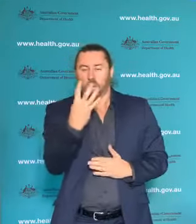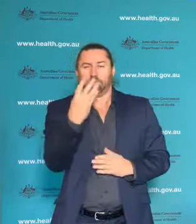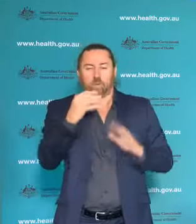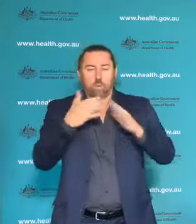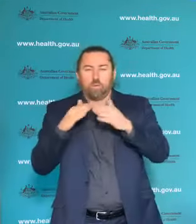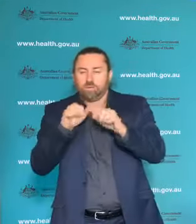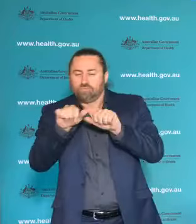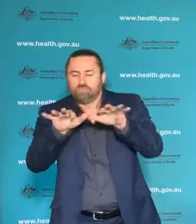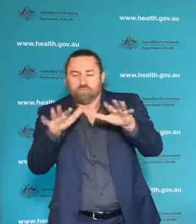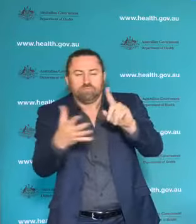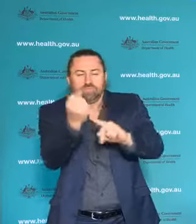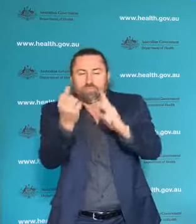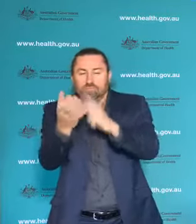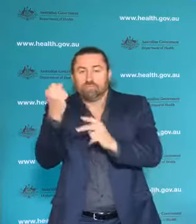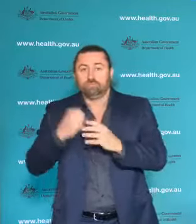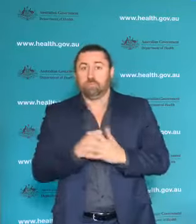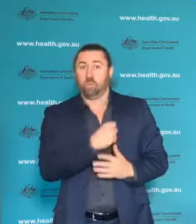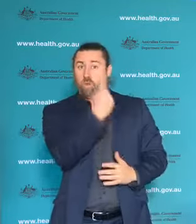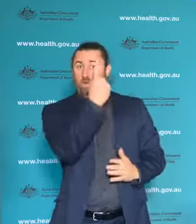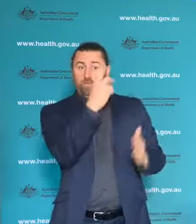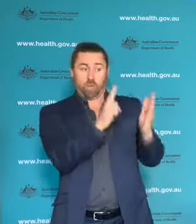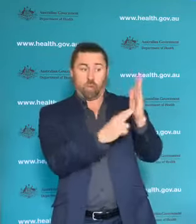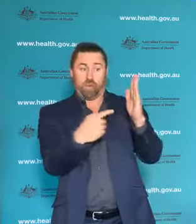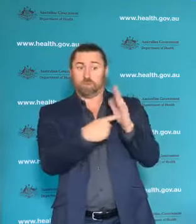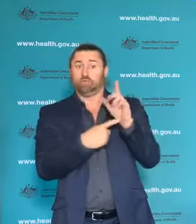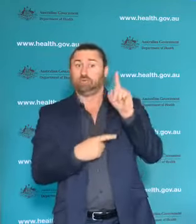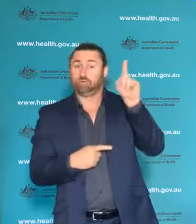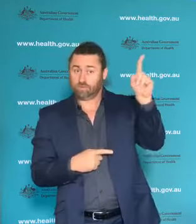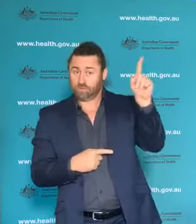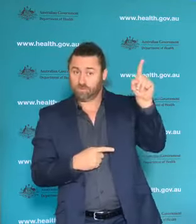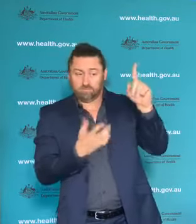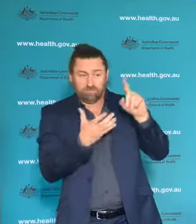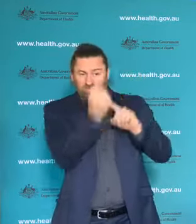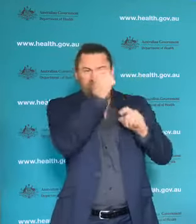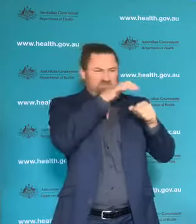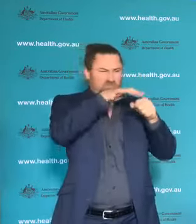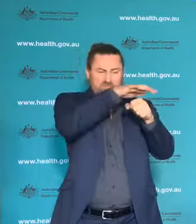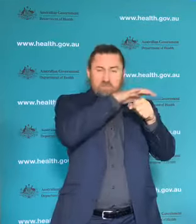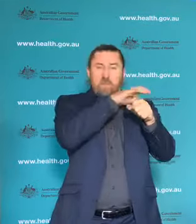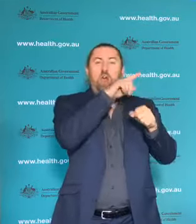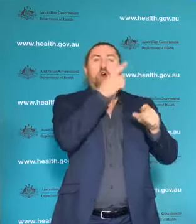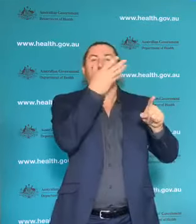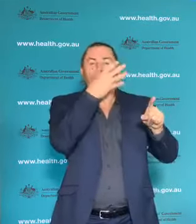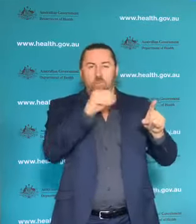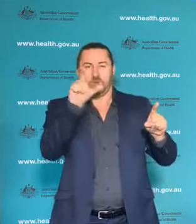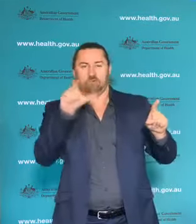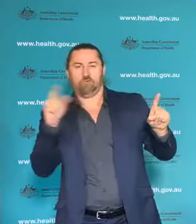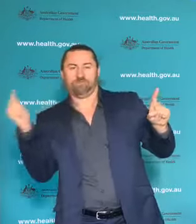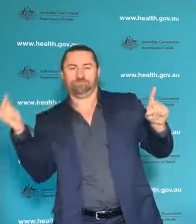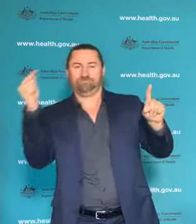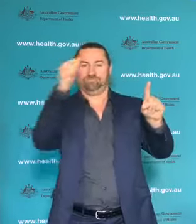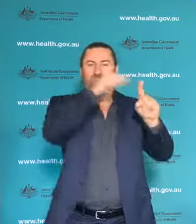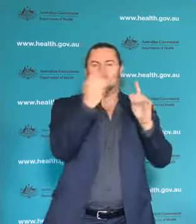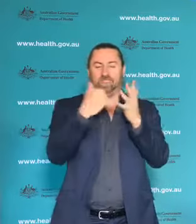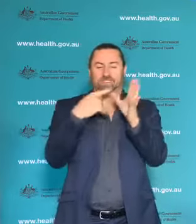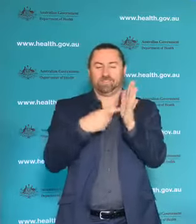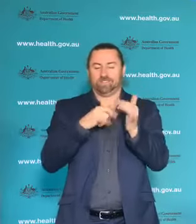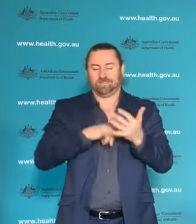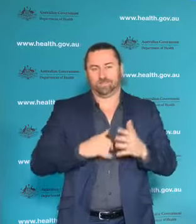seen one case in the Northern Territory, which was locally acquired and related to interstate travel and we've seen two cases reported in